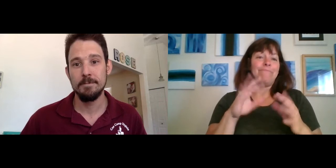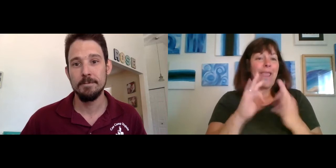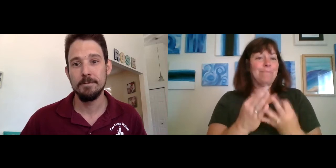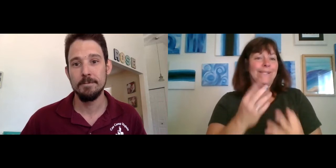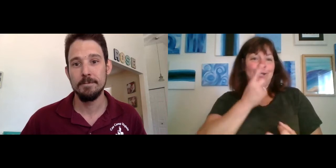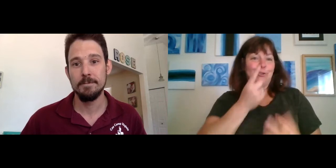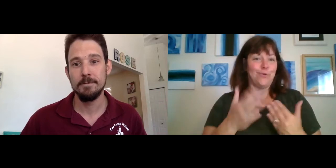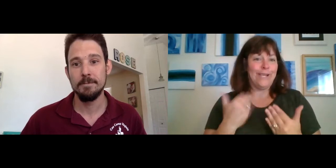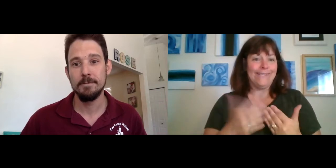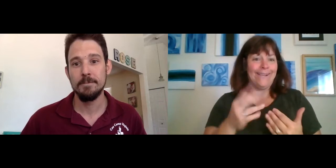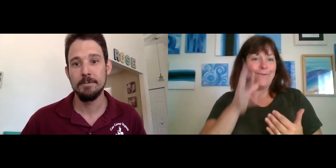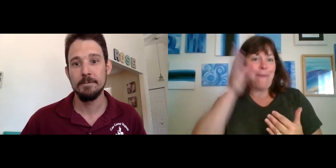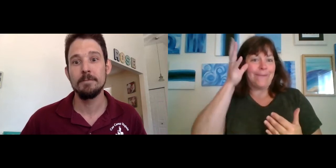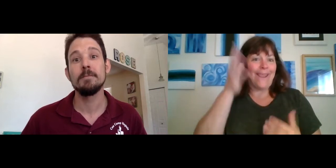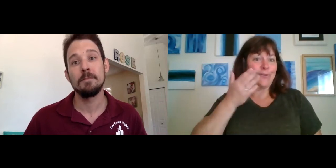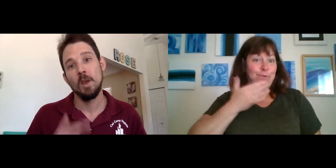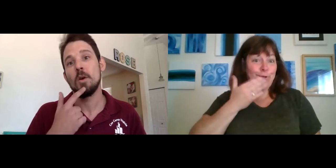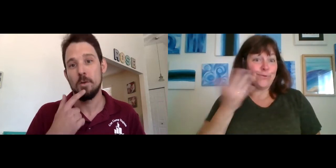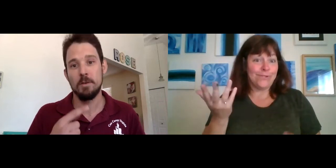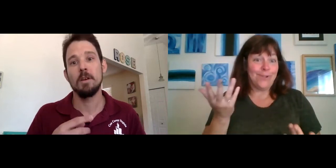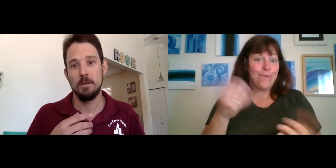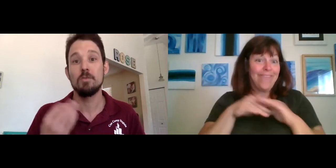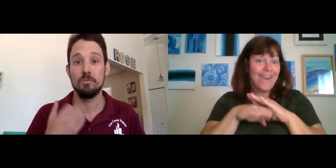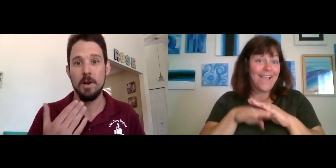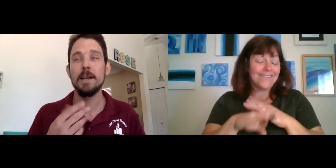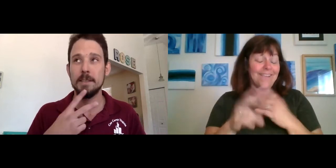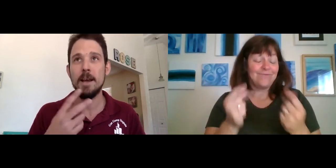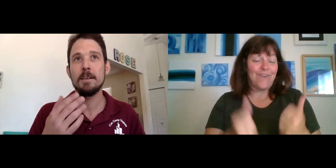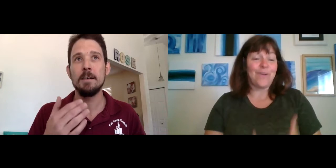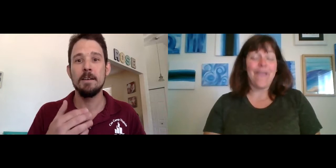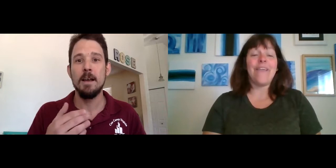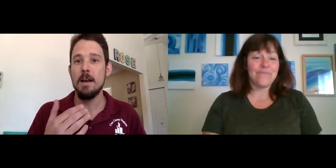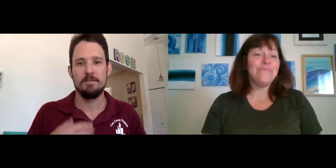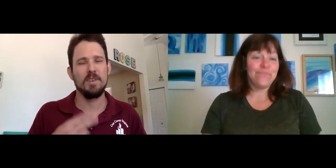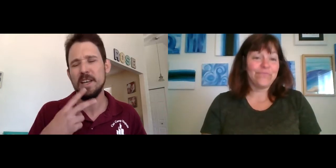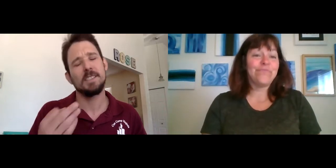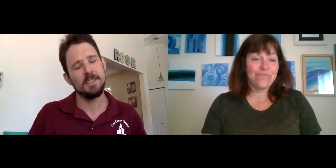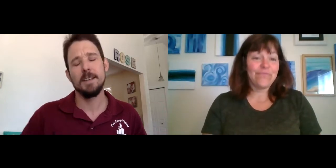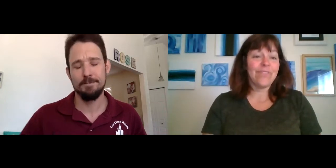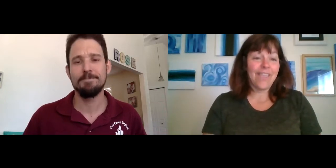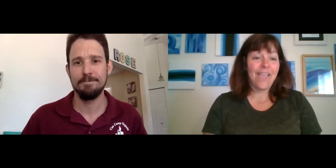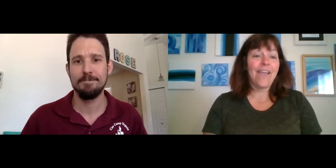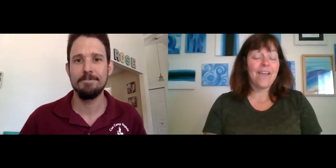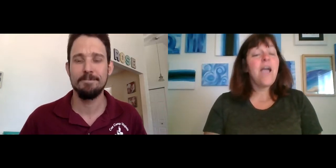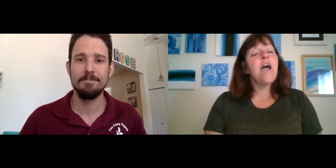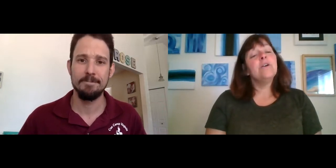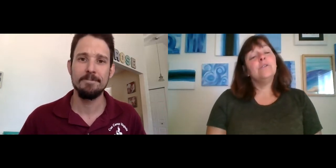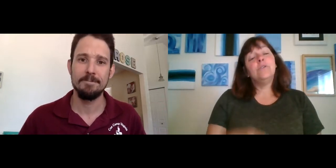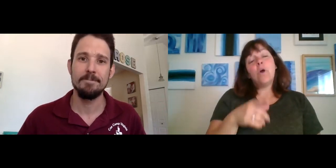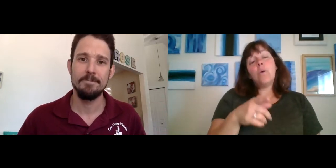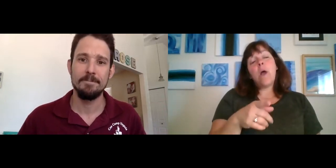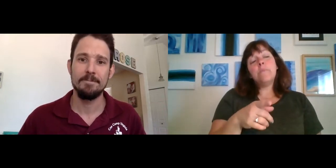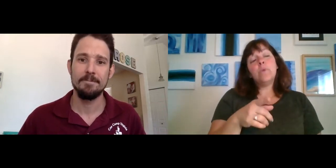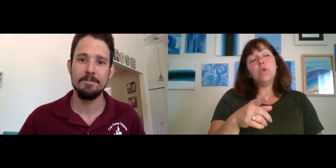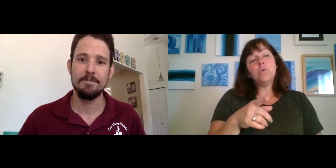you, mom and dad cue, right? So you had that access. yes yes yeah so when you graduated from high